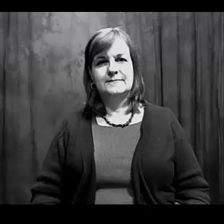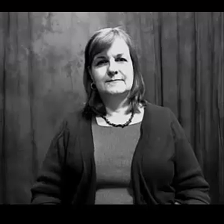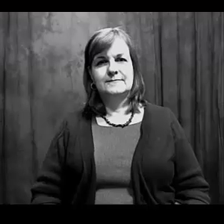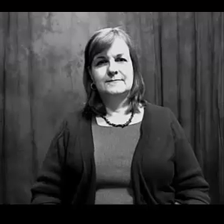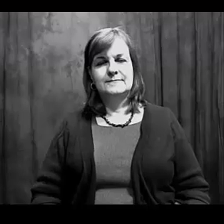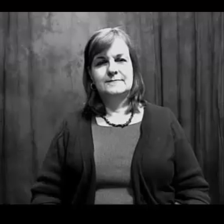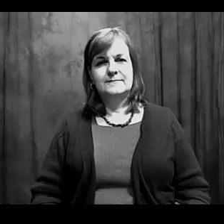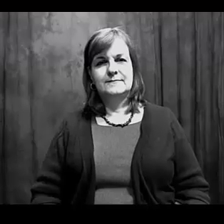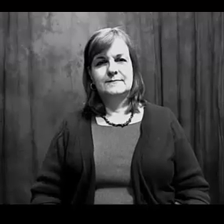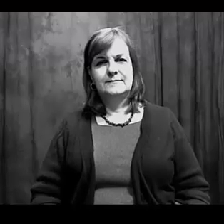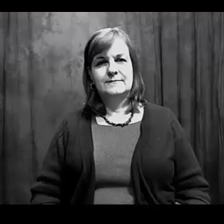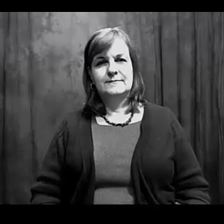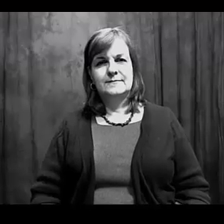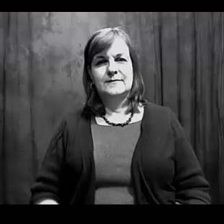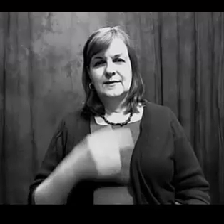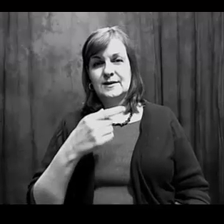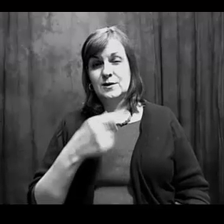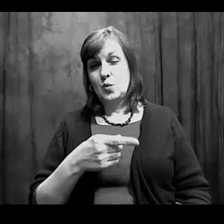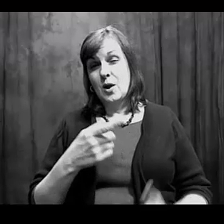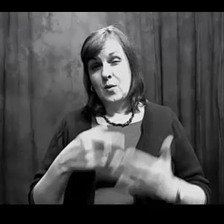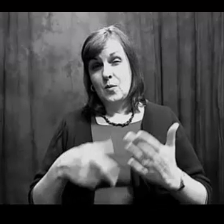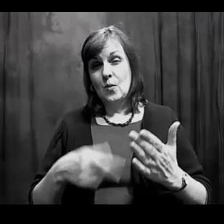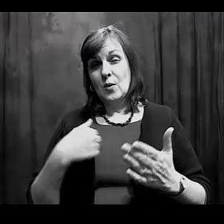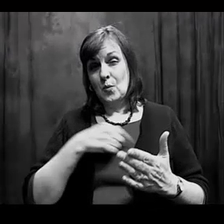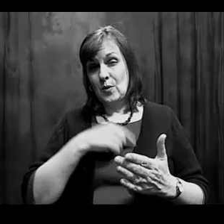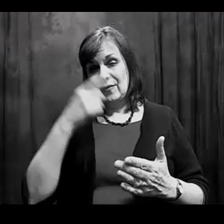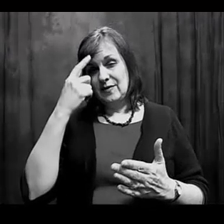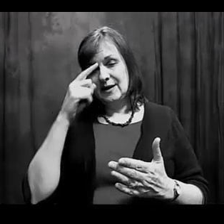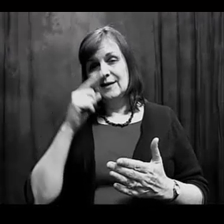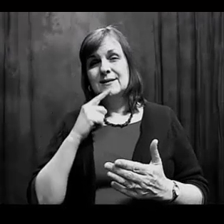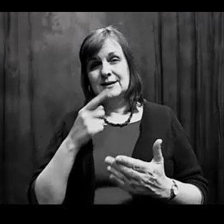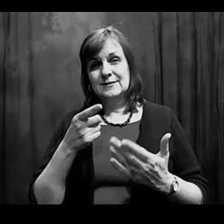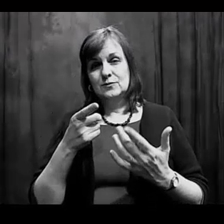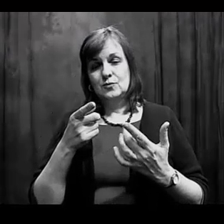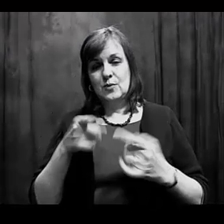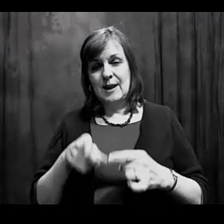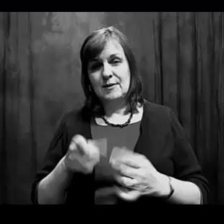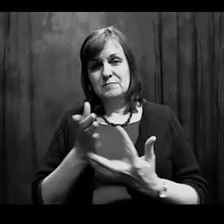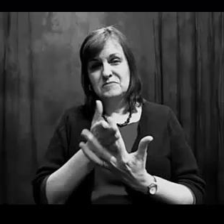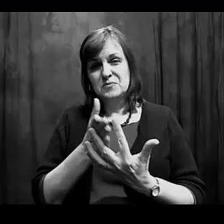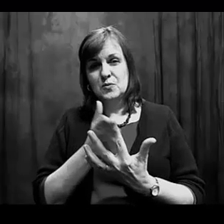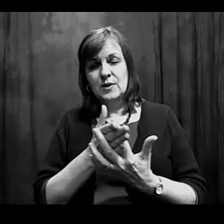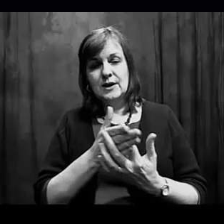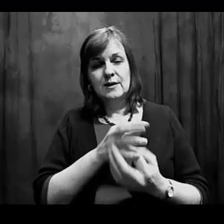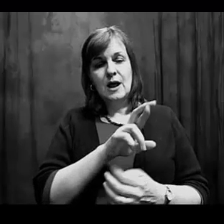less perfect. let's look at non perfection!! this thing is something known as an Archeopteryx